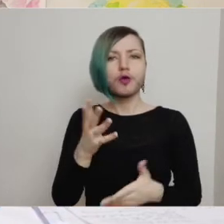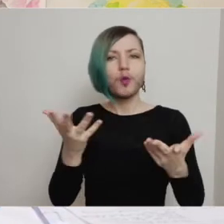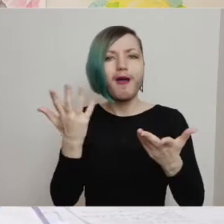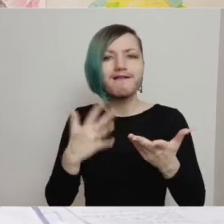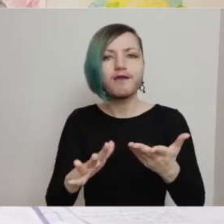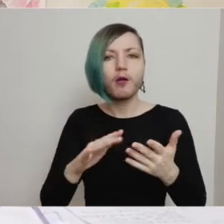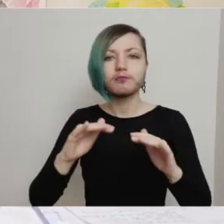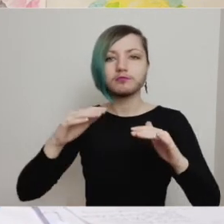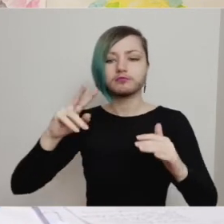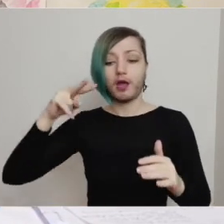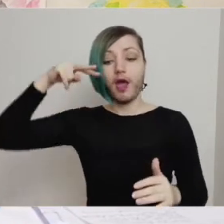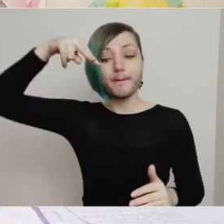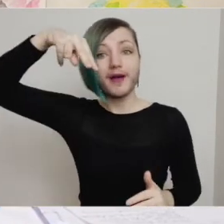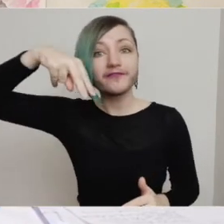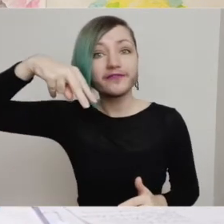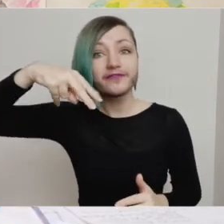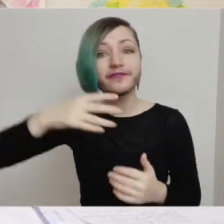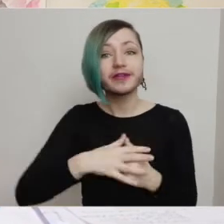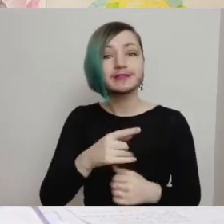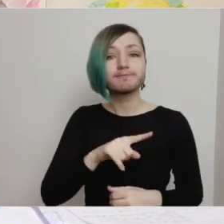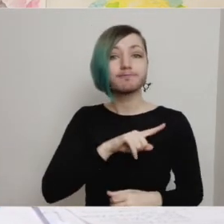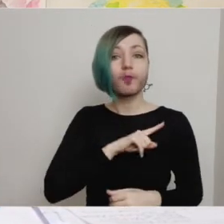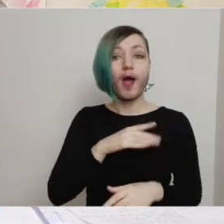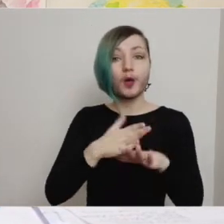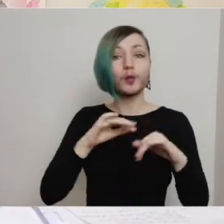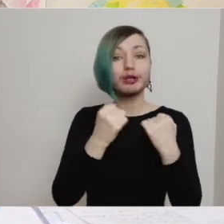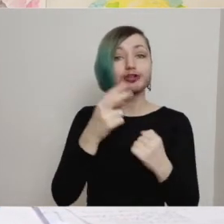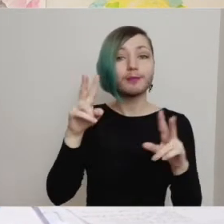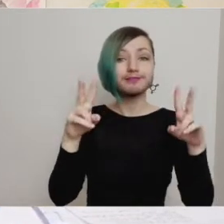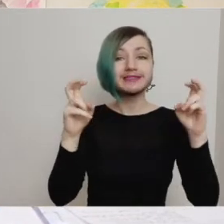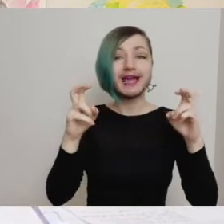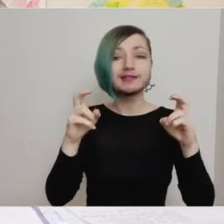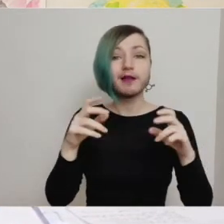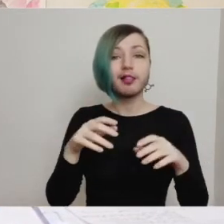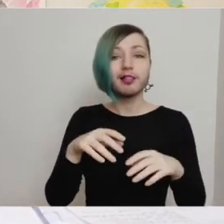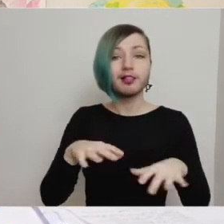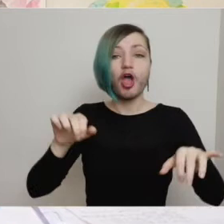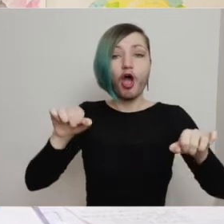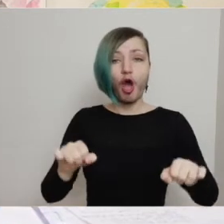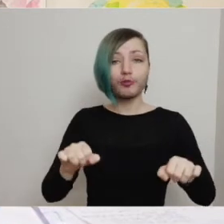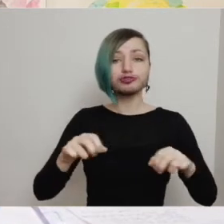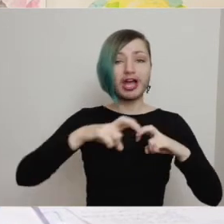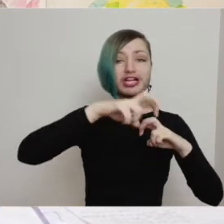and so i've called this workshop armchair traveller because very often I use an app